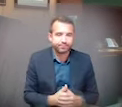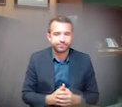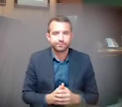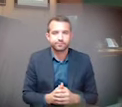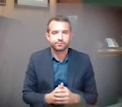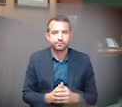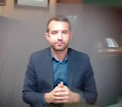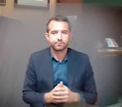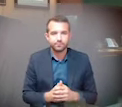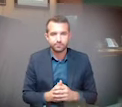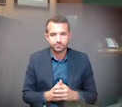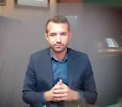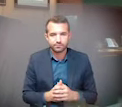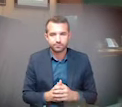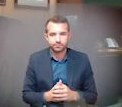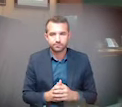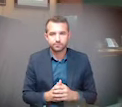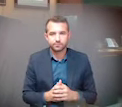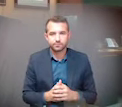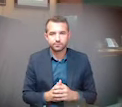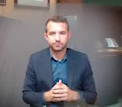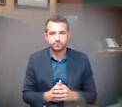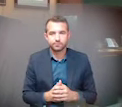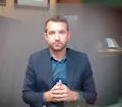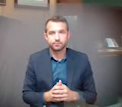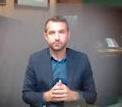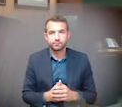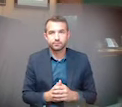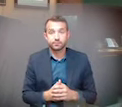I do want to shift us for a moment to just look ahead